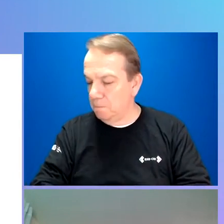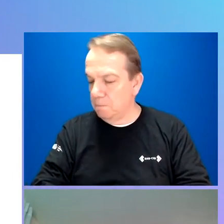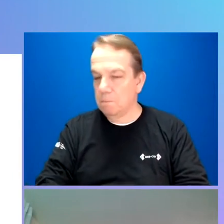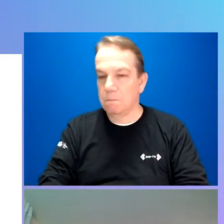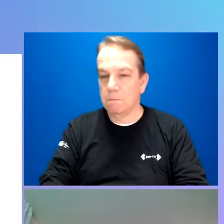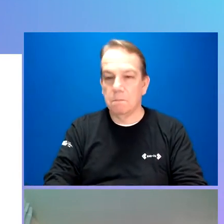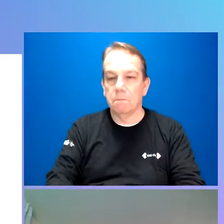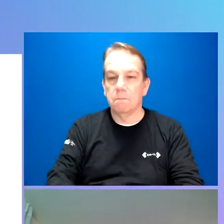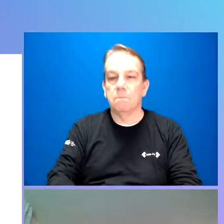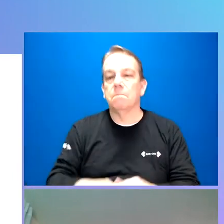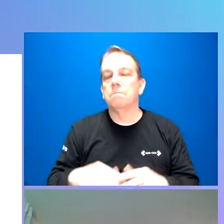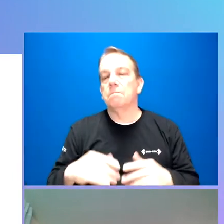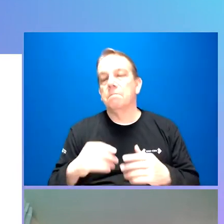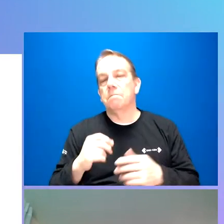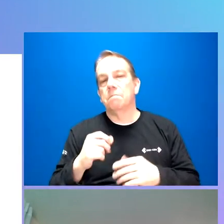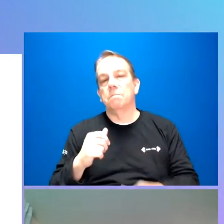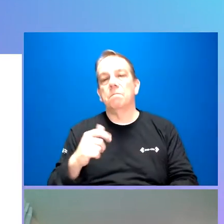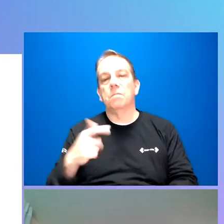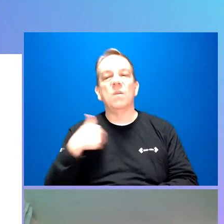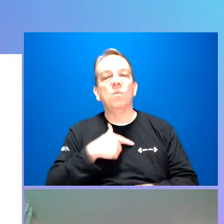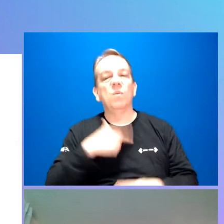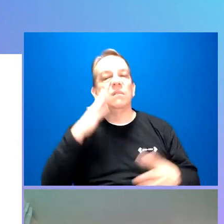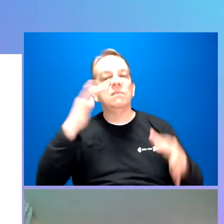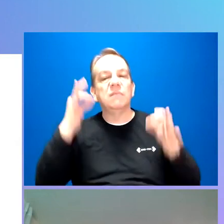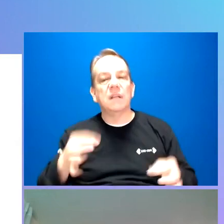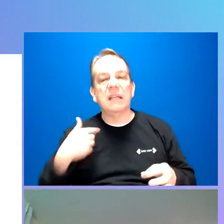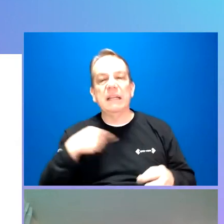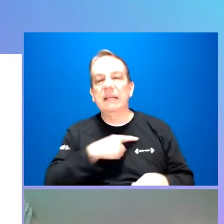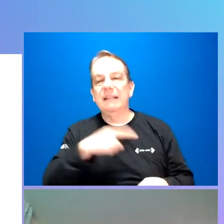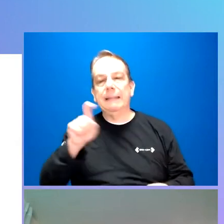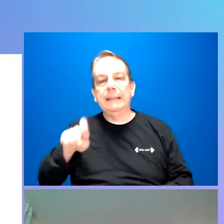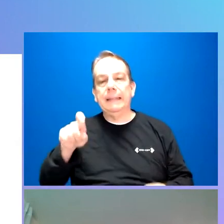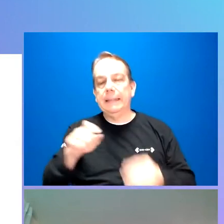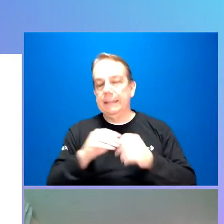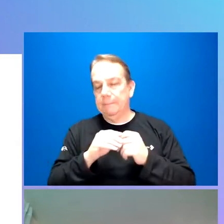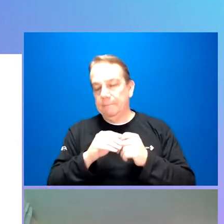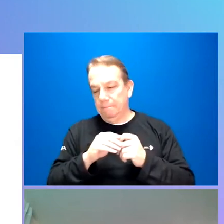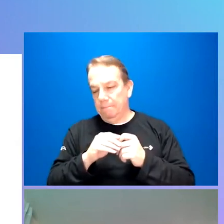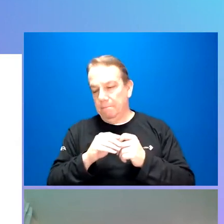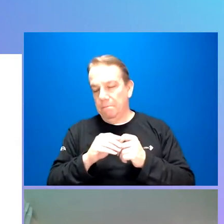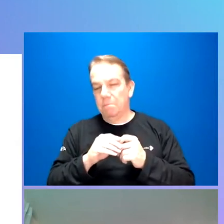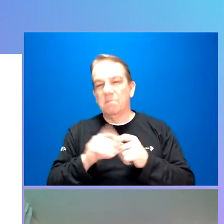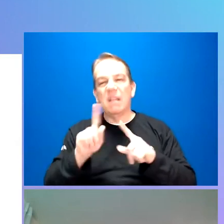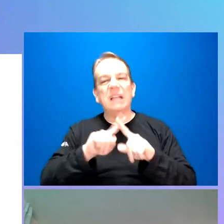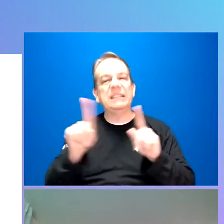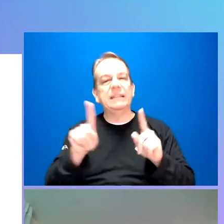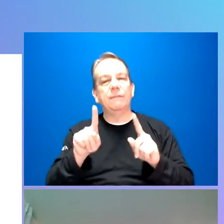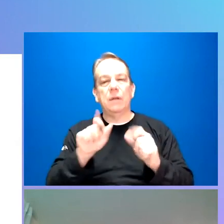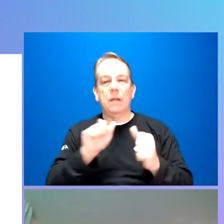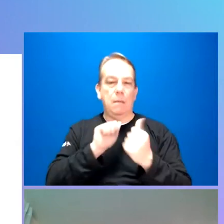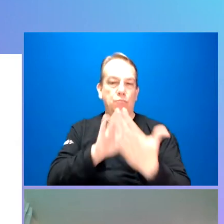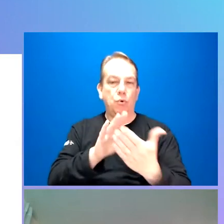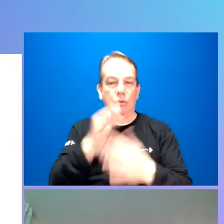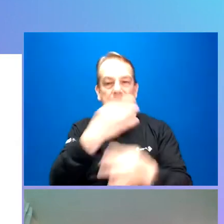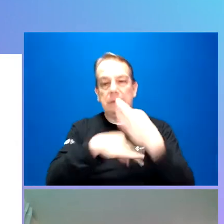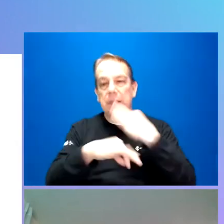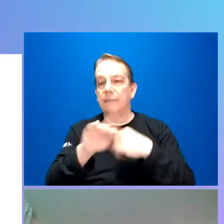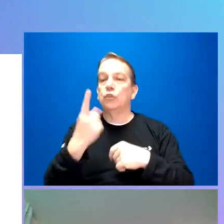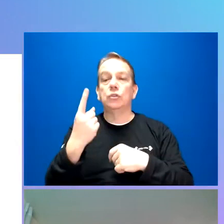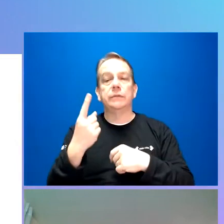and other folks, and we decided that we needed to, uh, take a different tack on it. And and